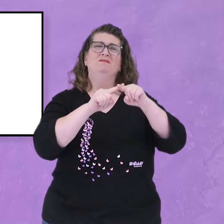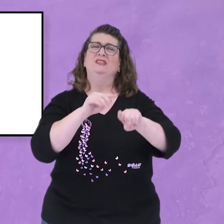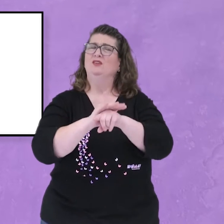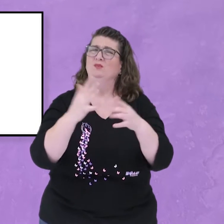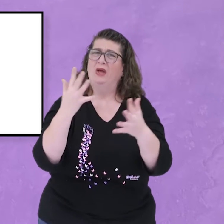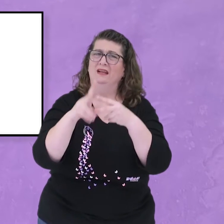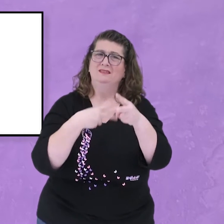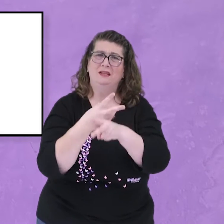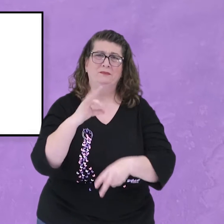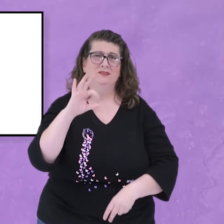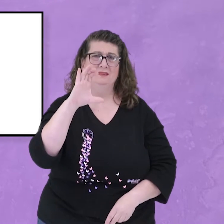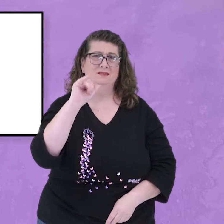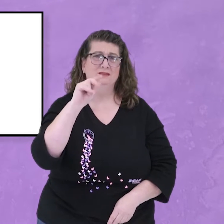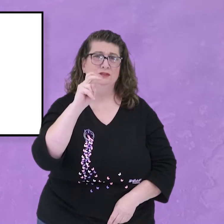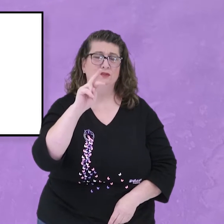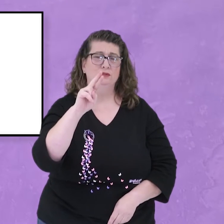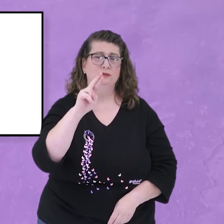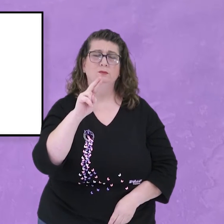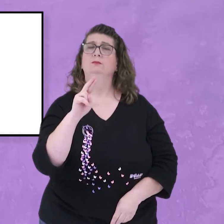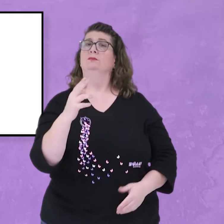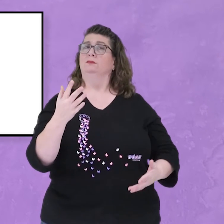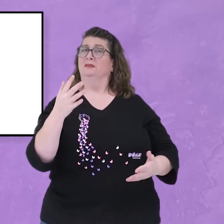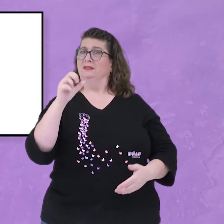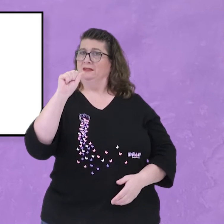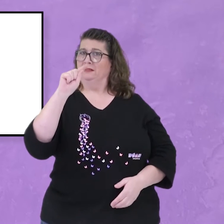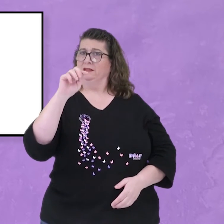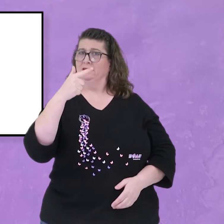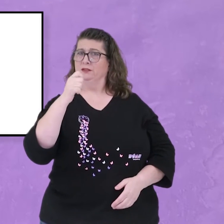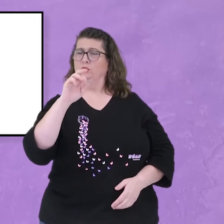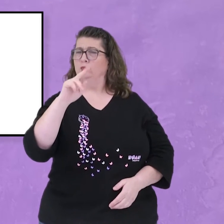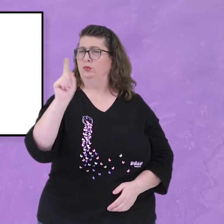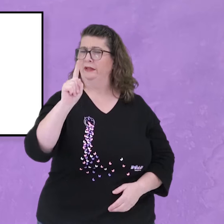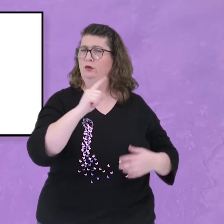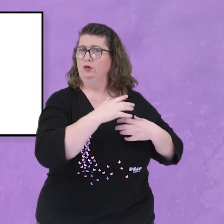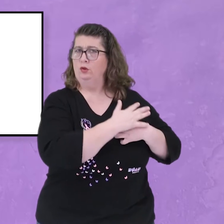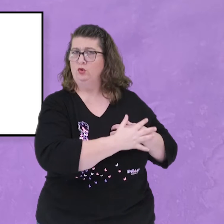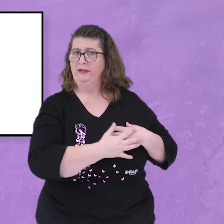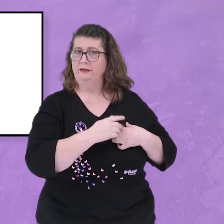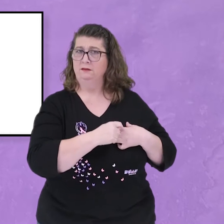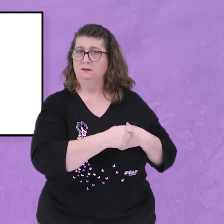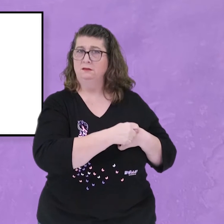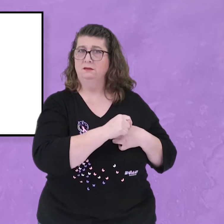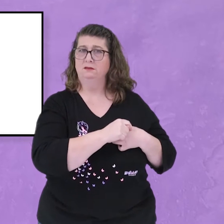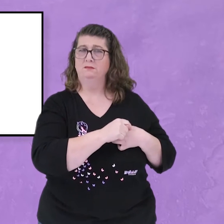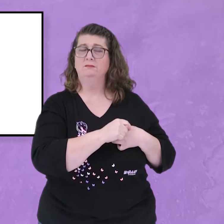Depending on what type of cancer, which stage, or where it is located,